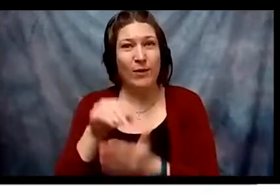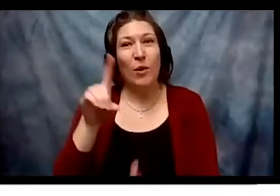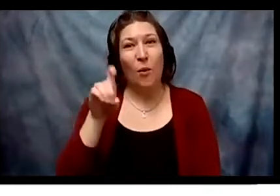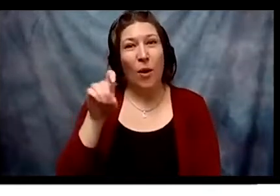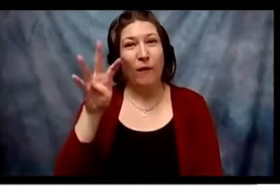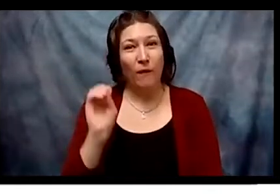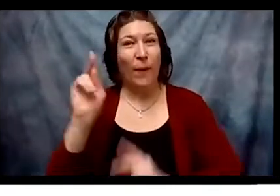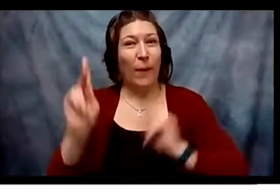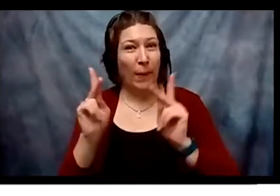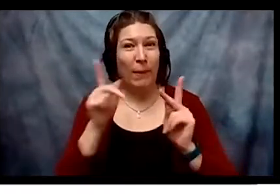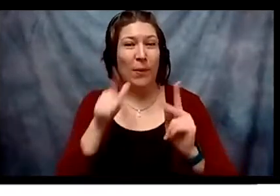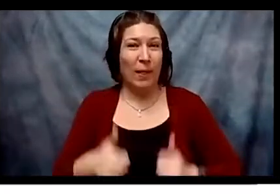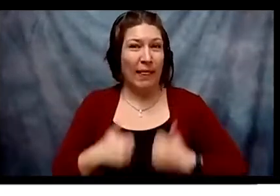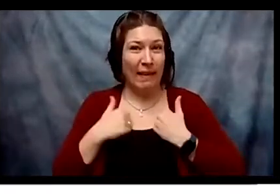Minnesota adults.